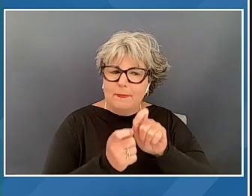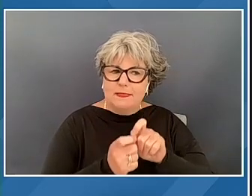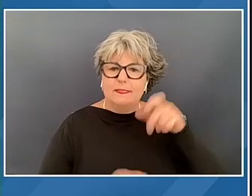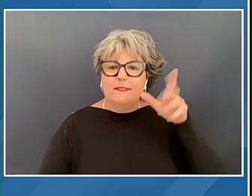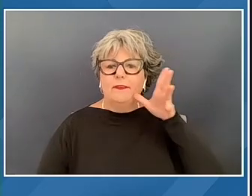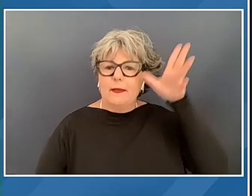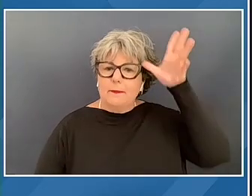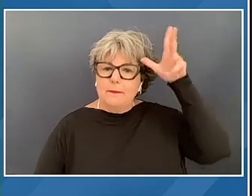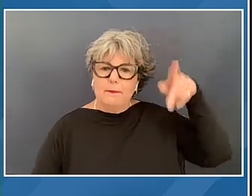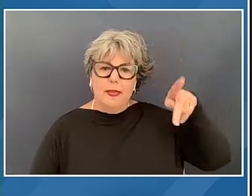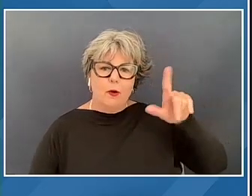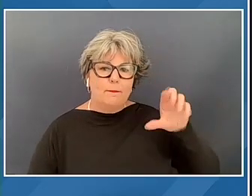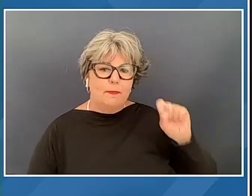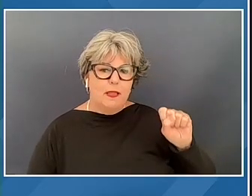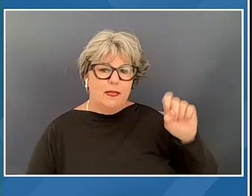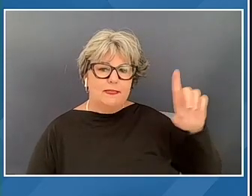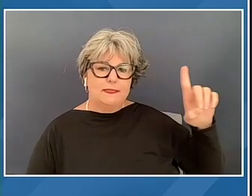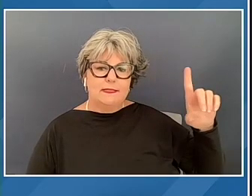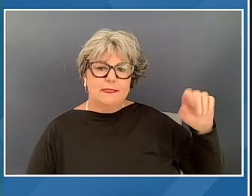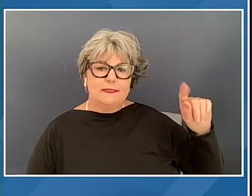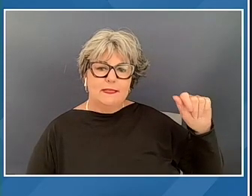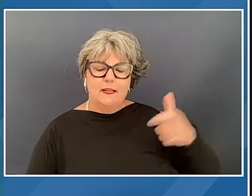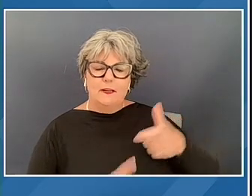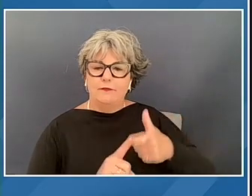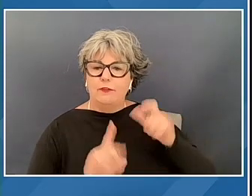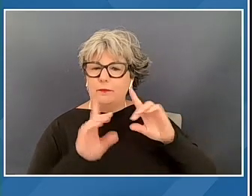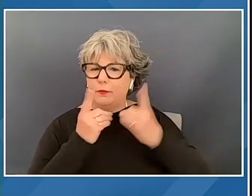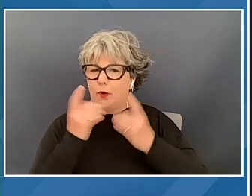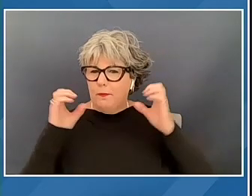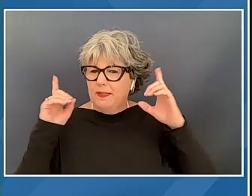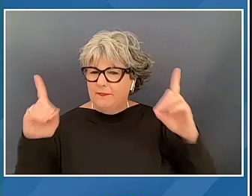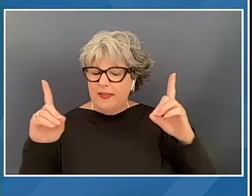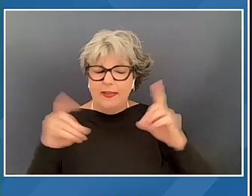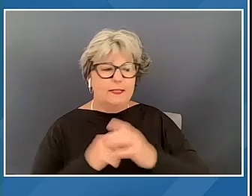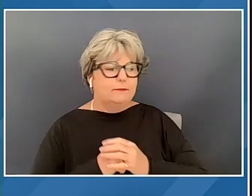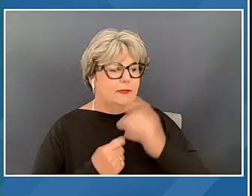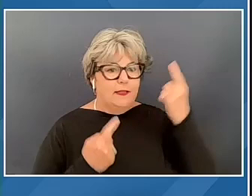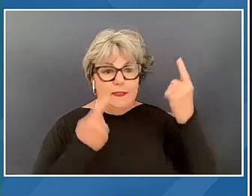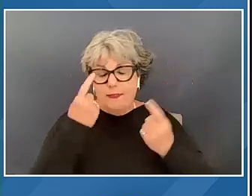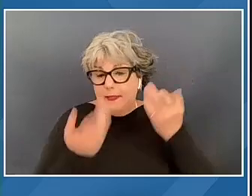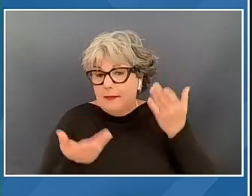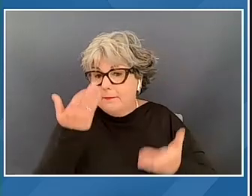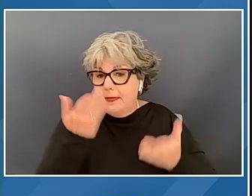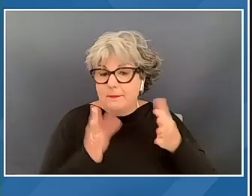ED. Just thinking about how, and this may have said- may have said it before,